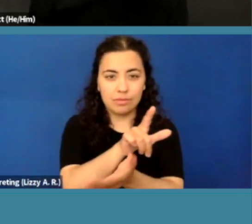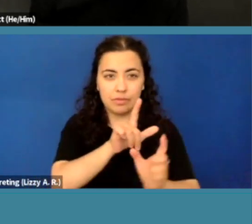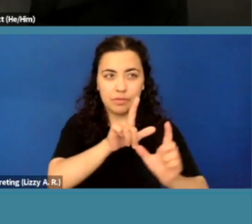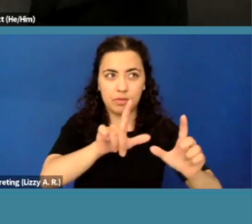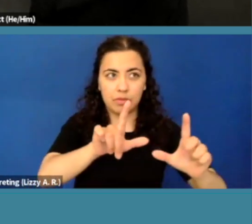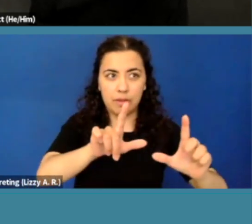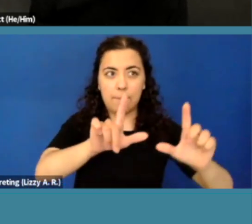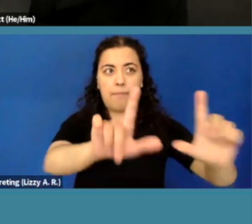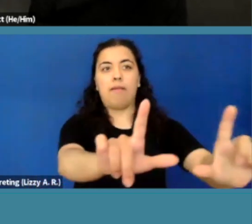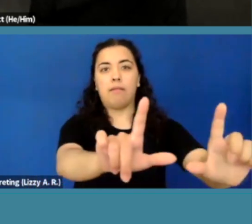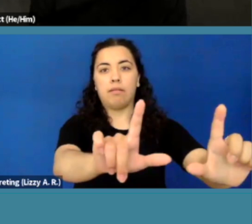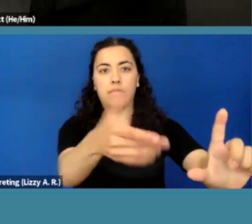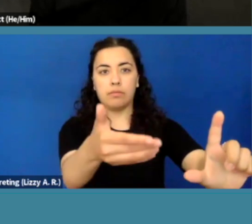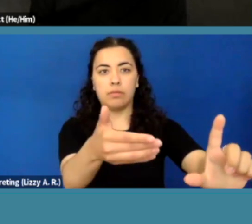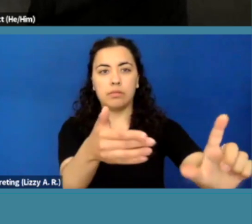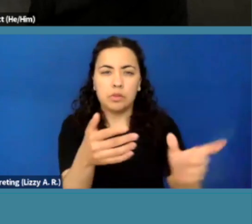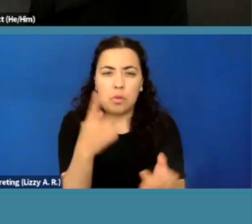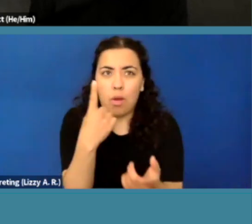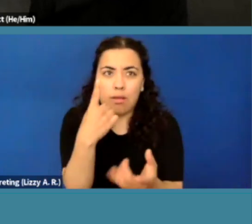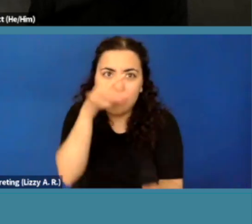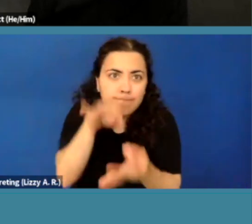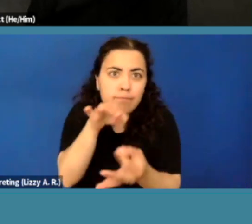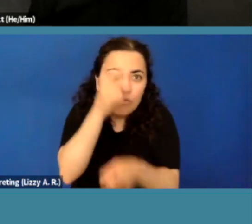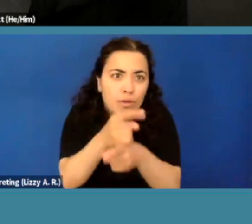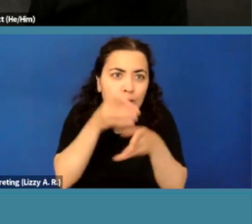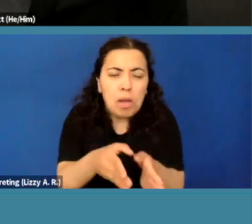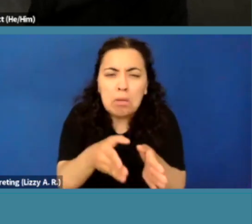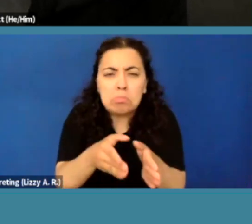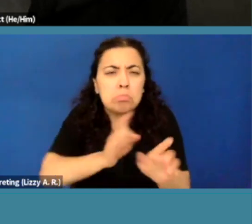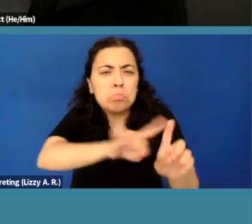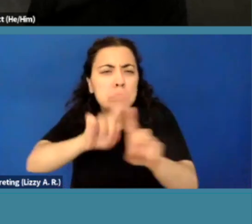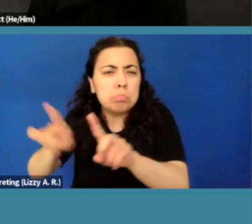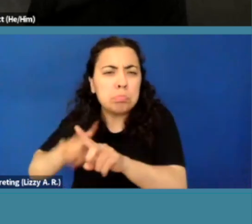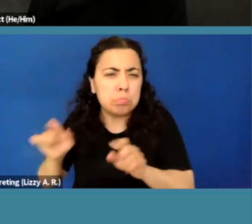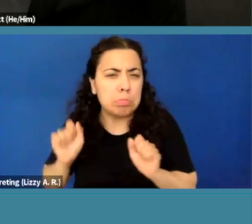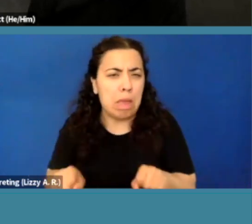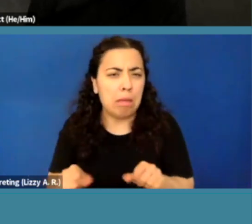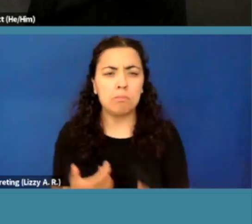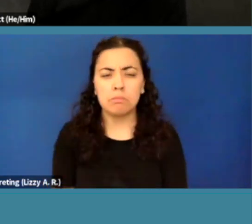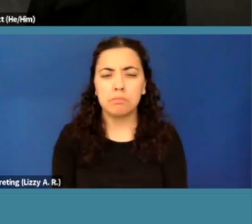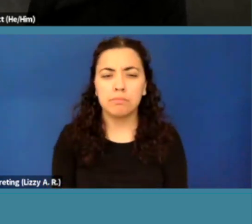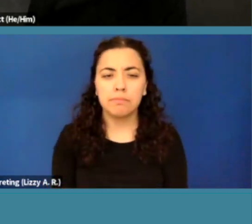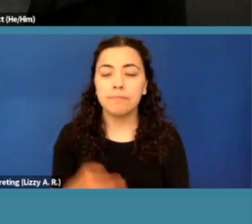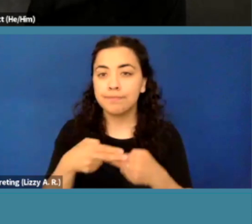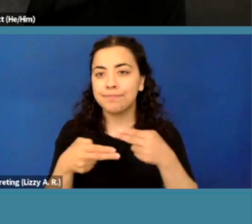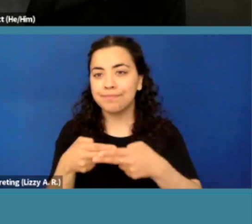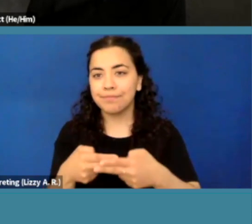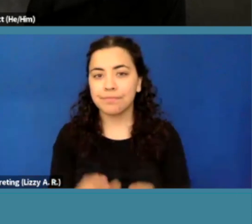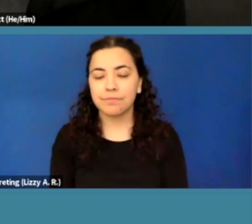Again, there's not necessarily one correct or right way to do placement, but multiple. Next slide, please. [AD] QR Code center left.